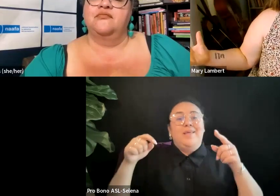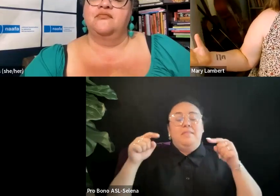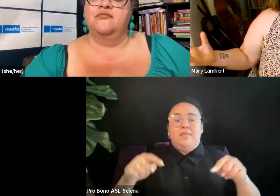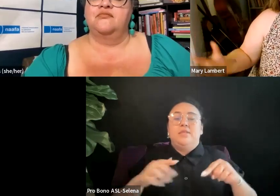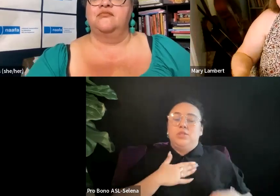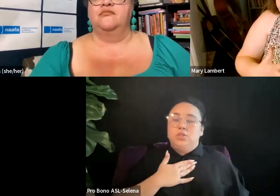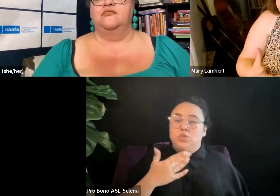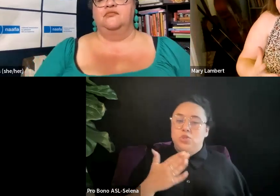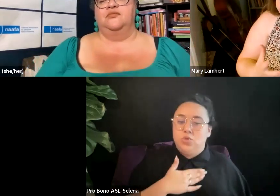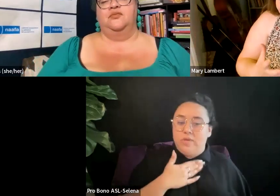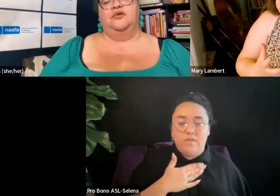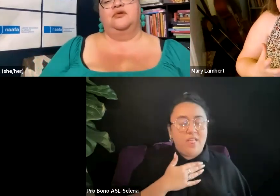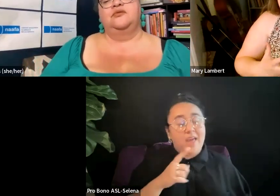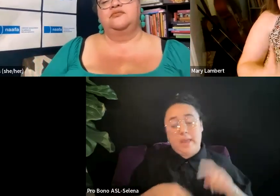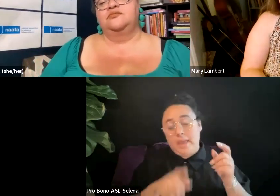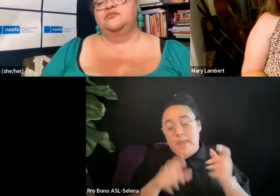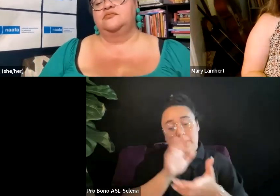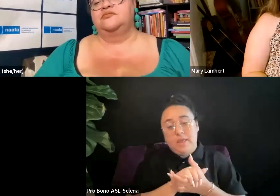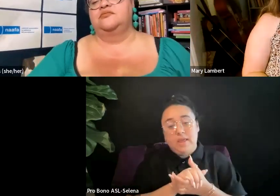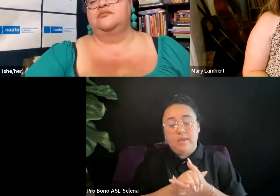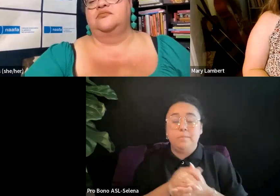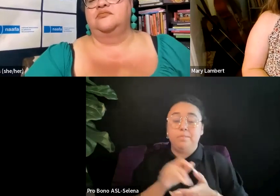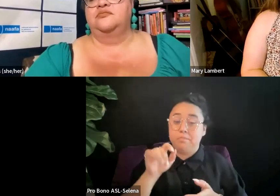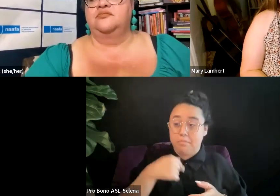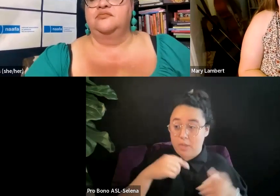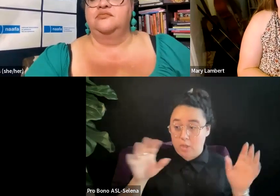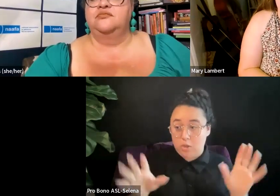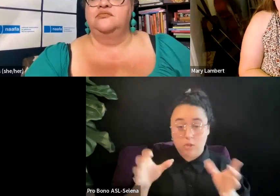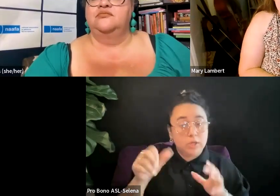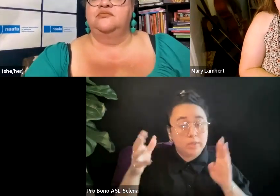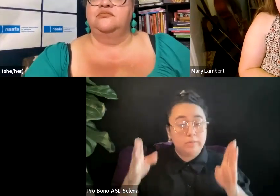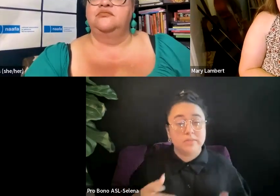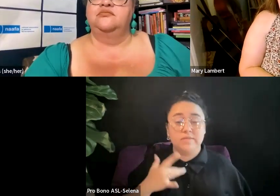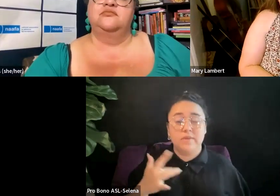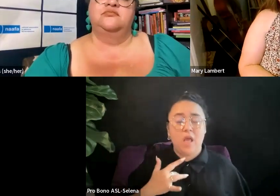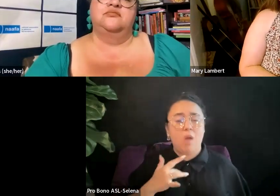And if I can if I can encourage somebody else to feel more at home in their body